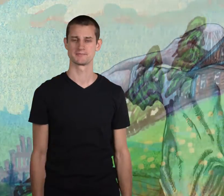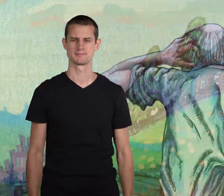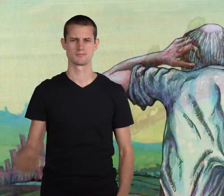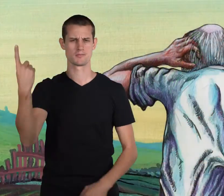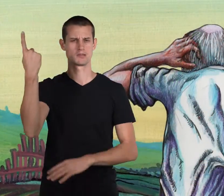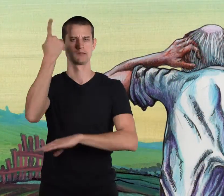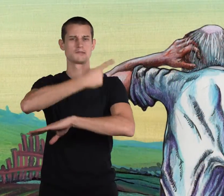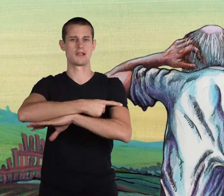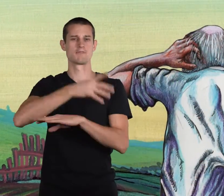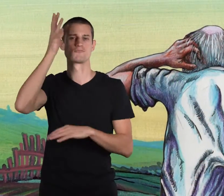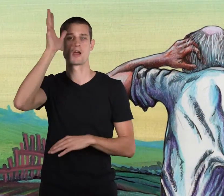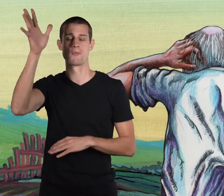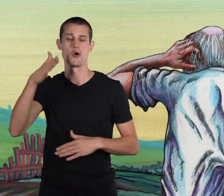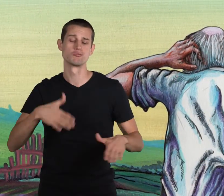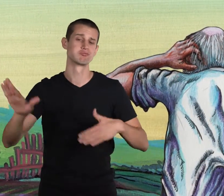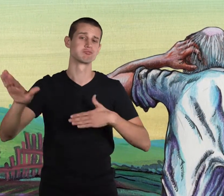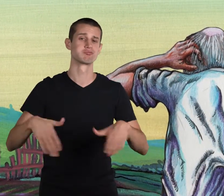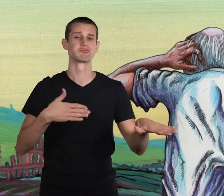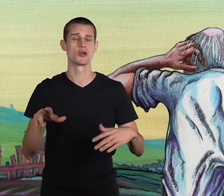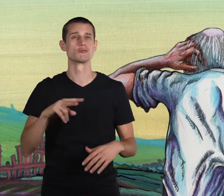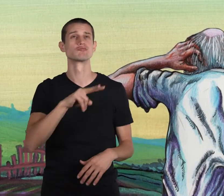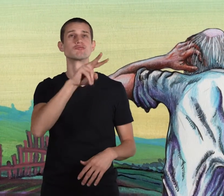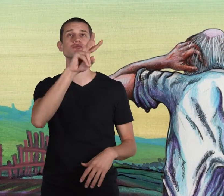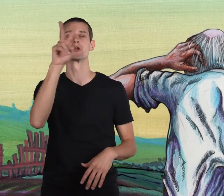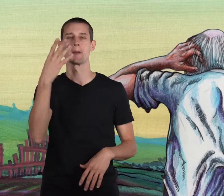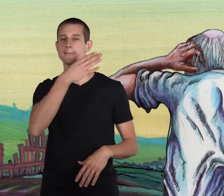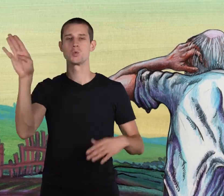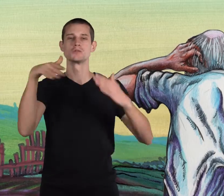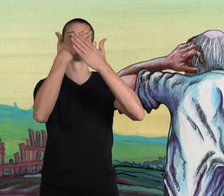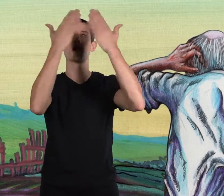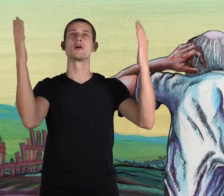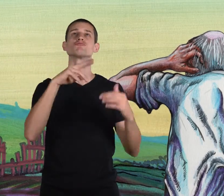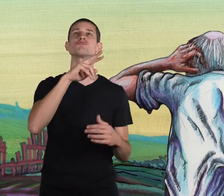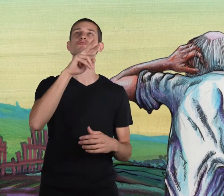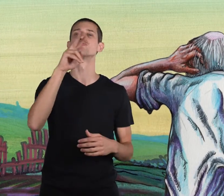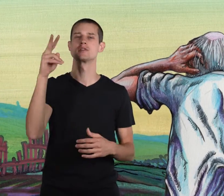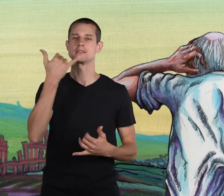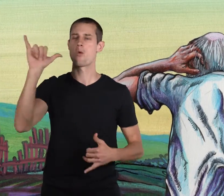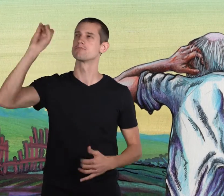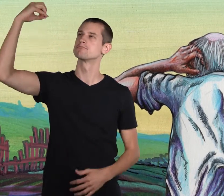One spring day, while grandpa was out walking, he looked toward the big blue sky,